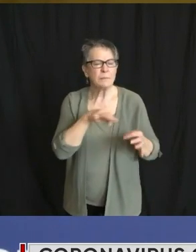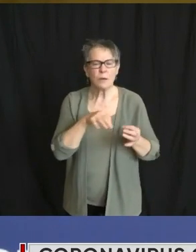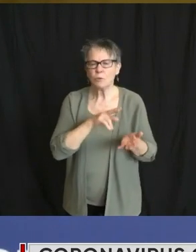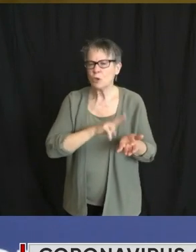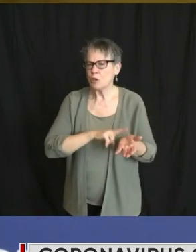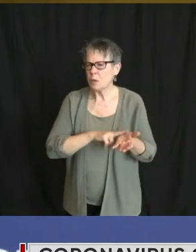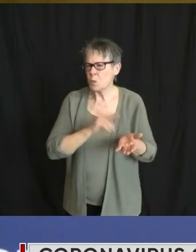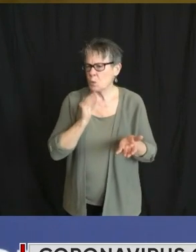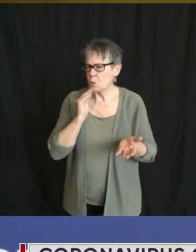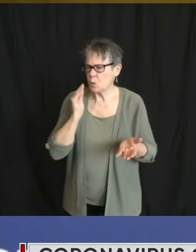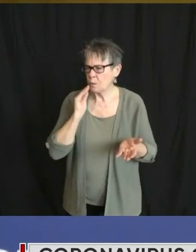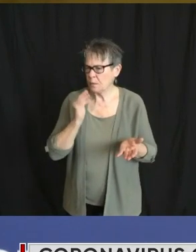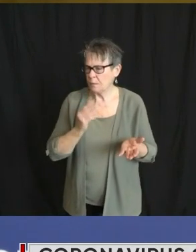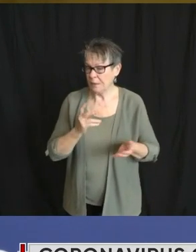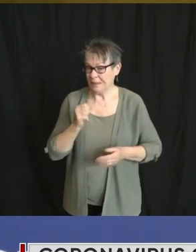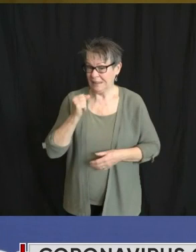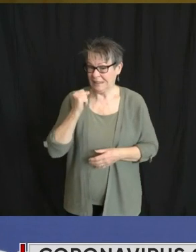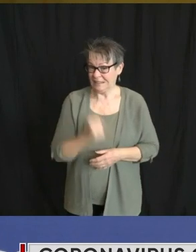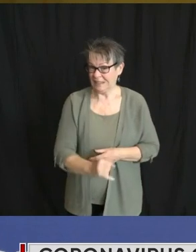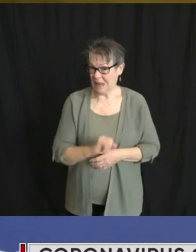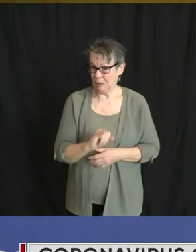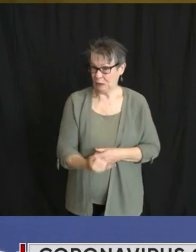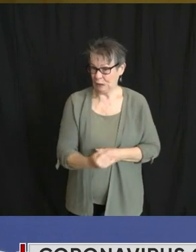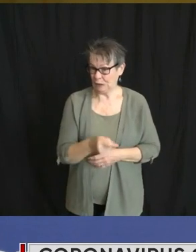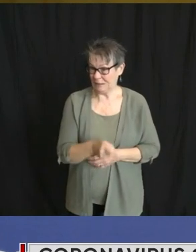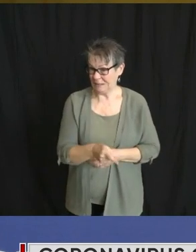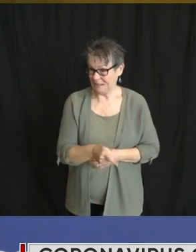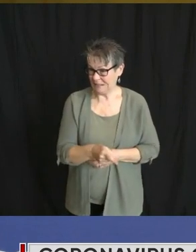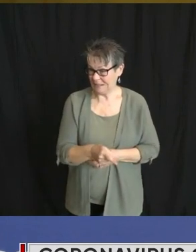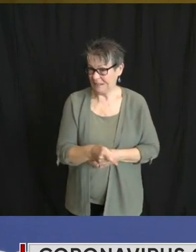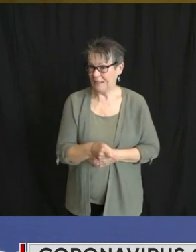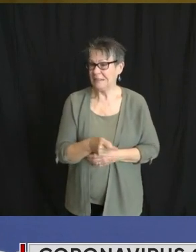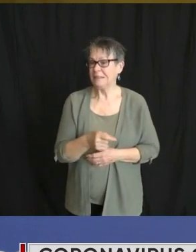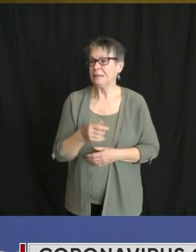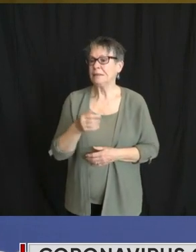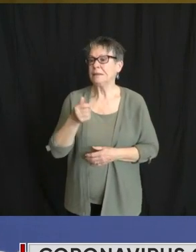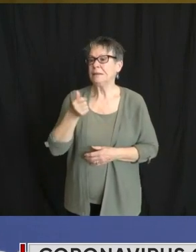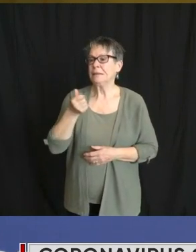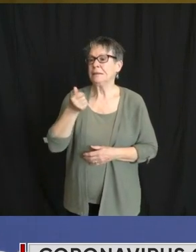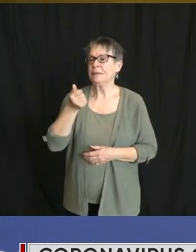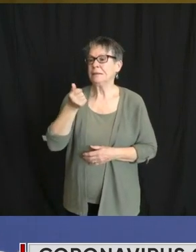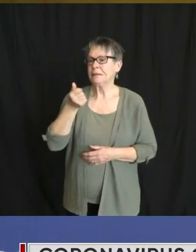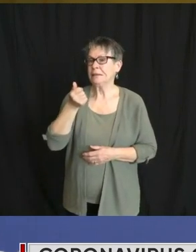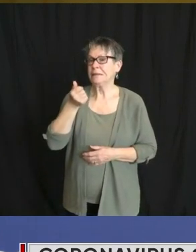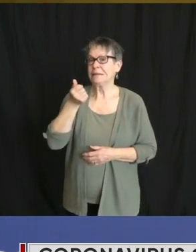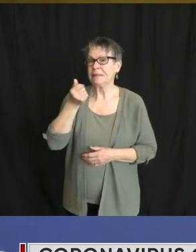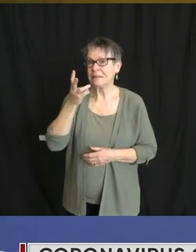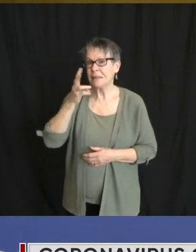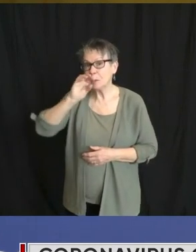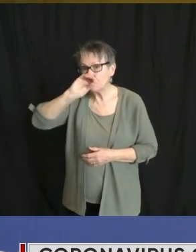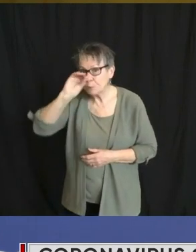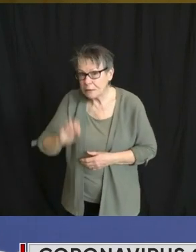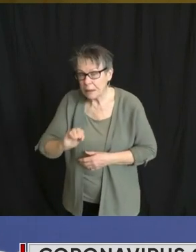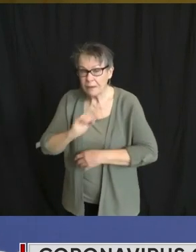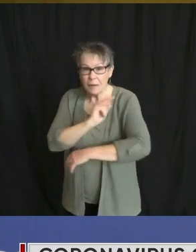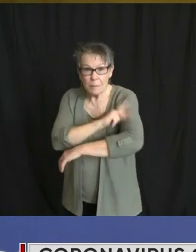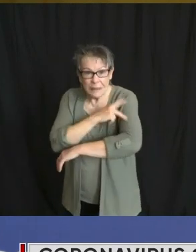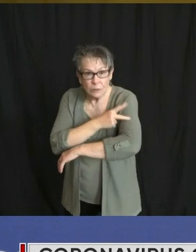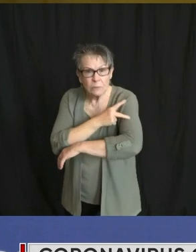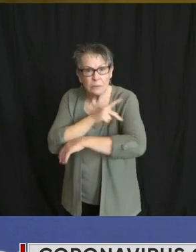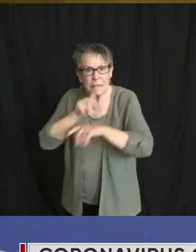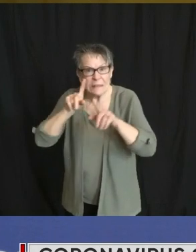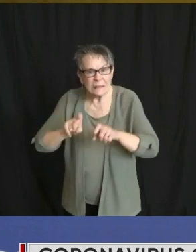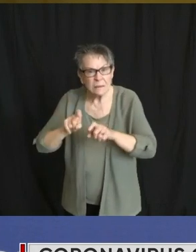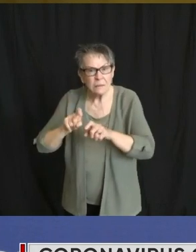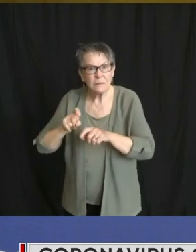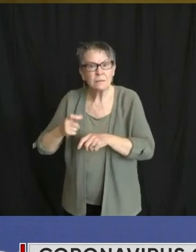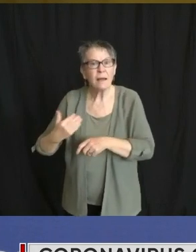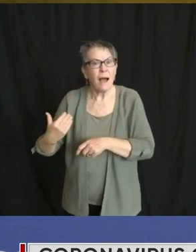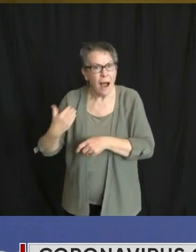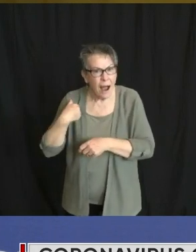THAT WE REVIEWED, 16% OF THE